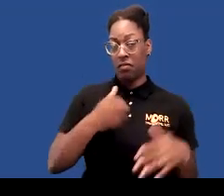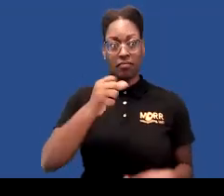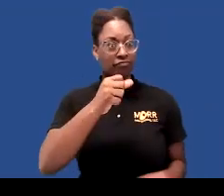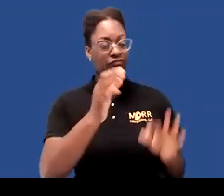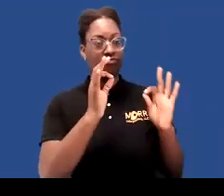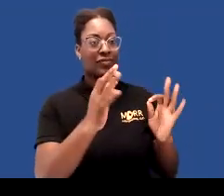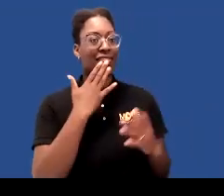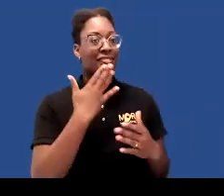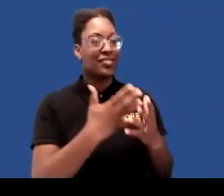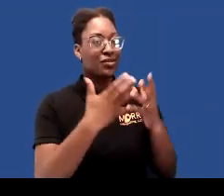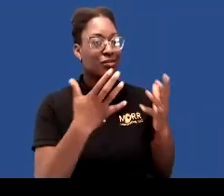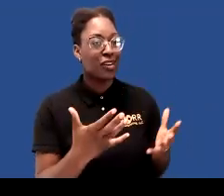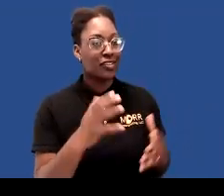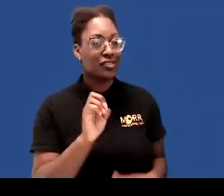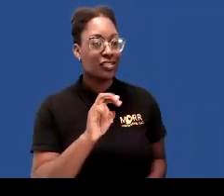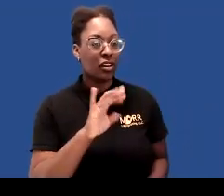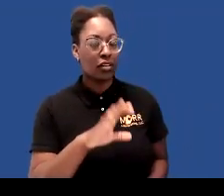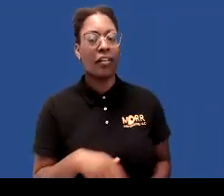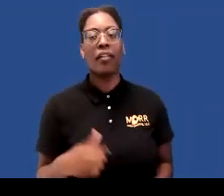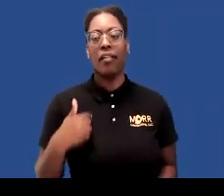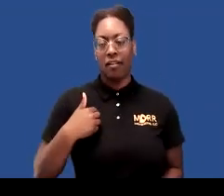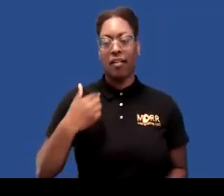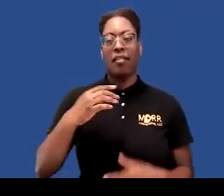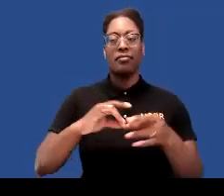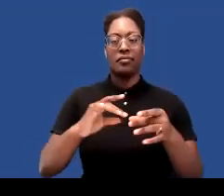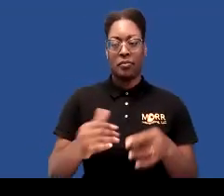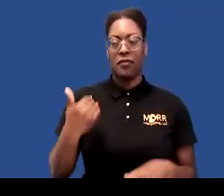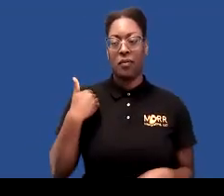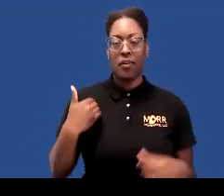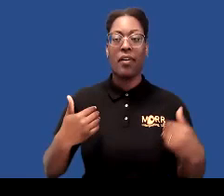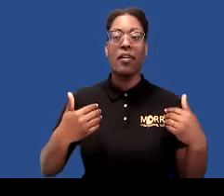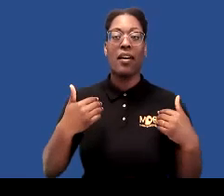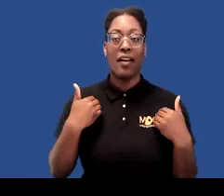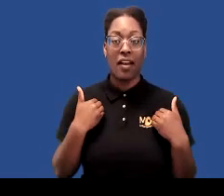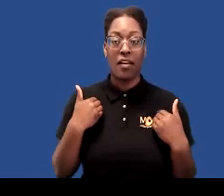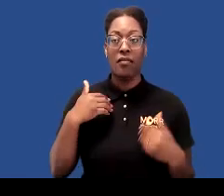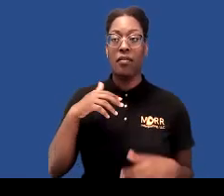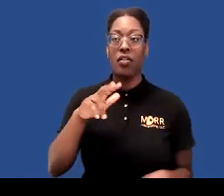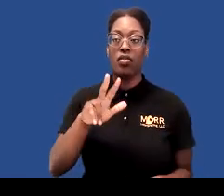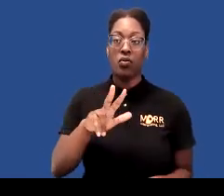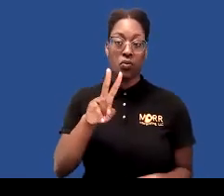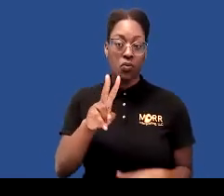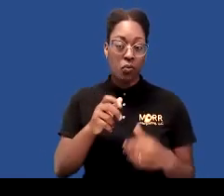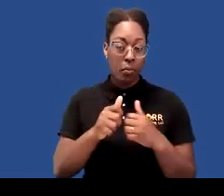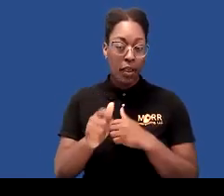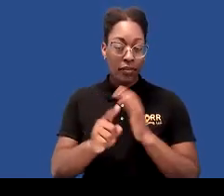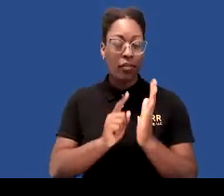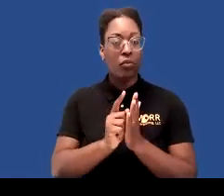And as I said before, I've got 32 past the hour. So we'll come back and reconvene